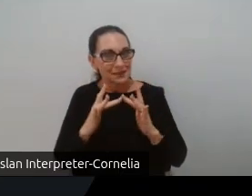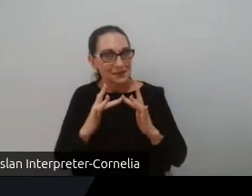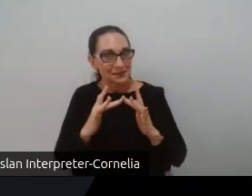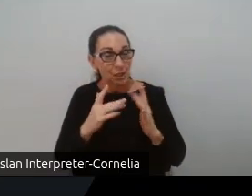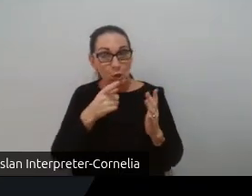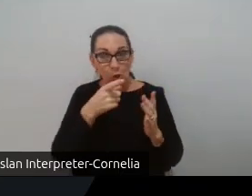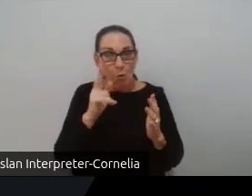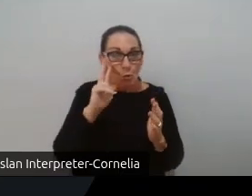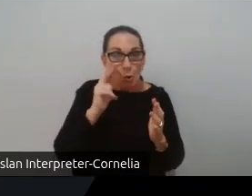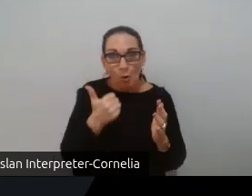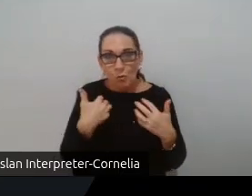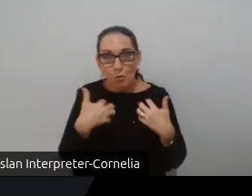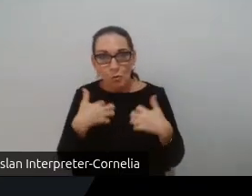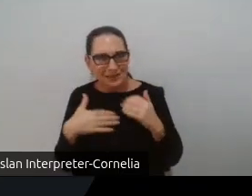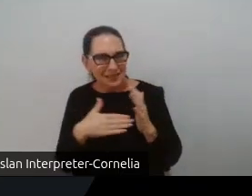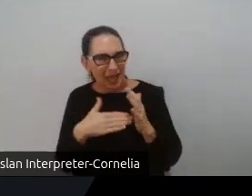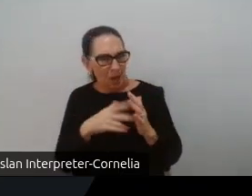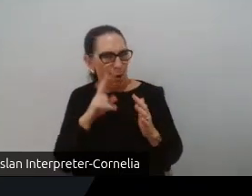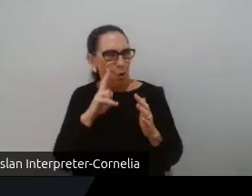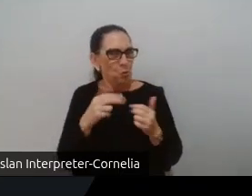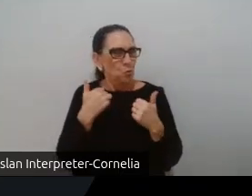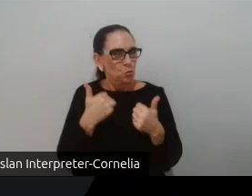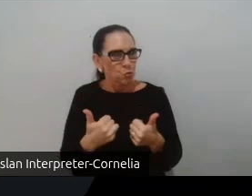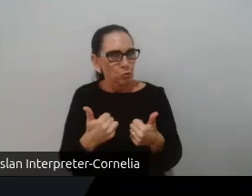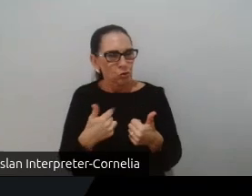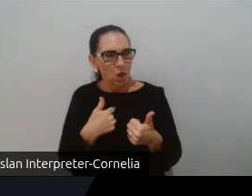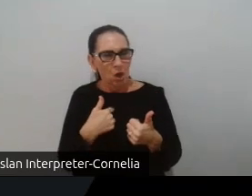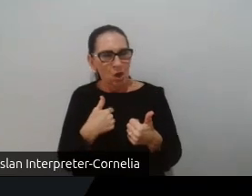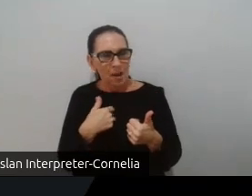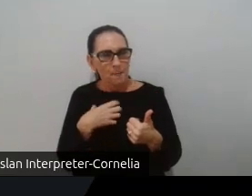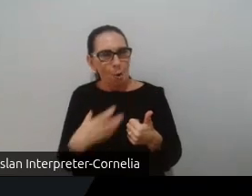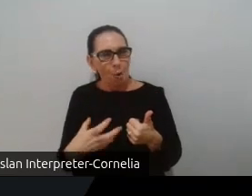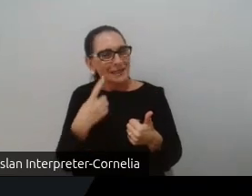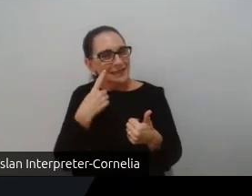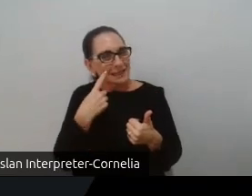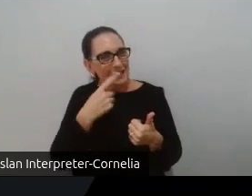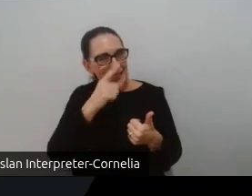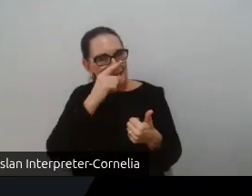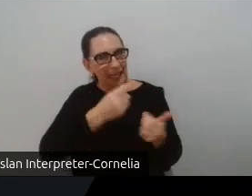went, "Wow, that was a really impressive, easy way to understand what um these ladies have been